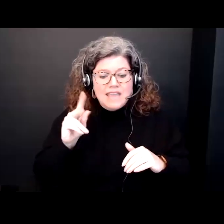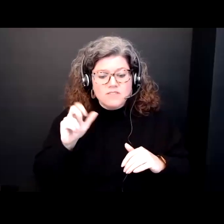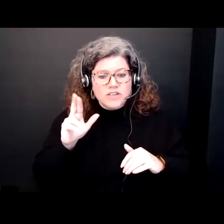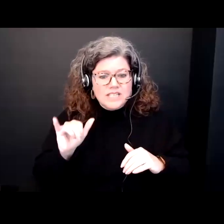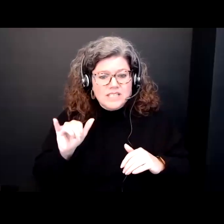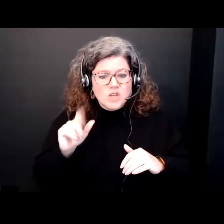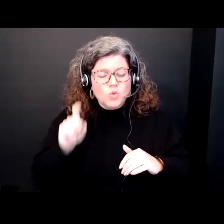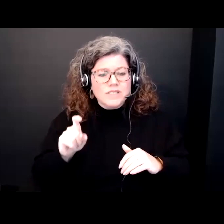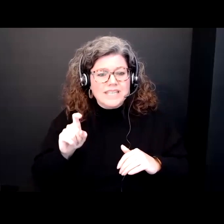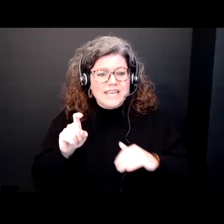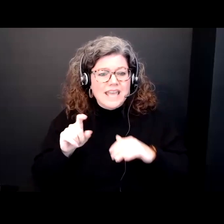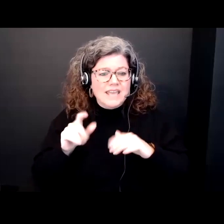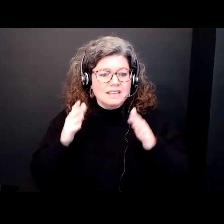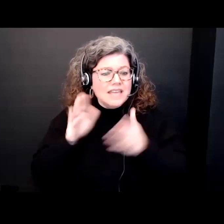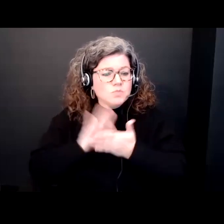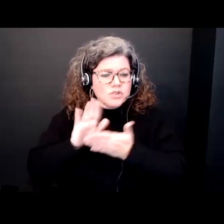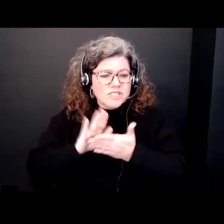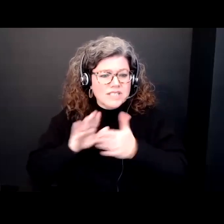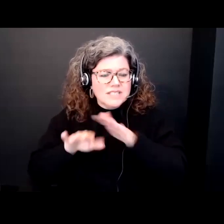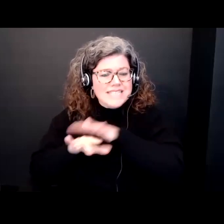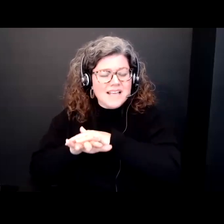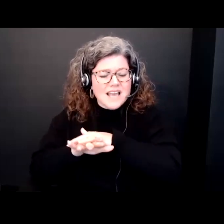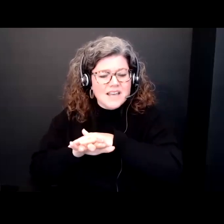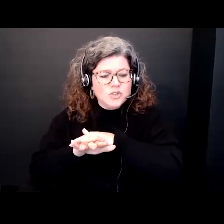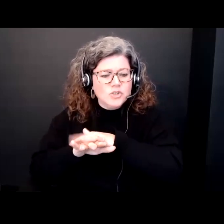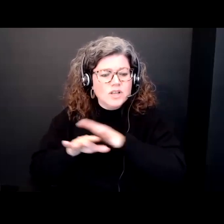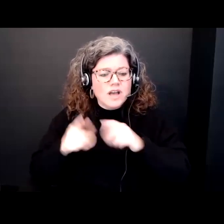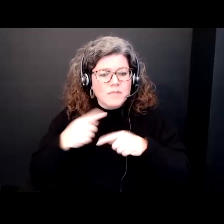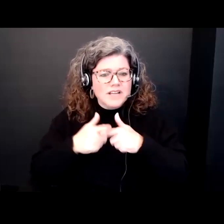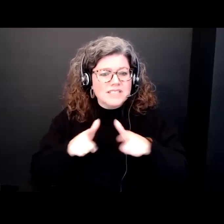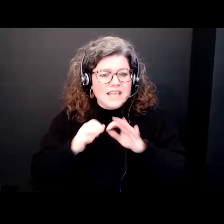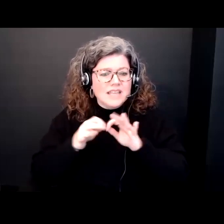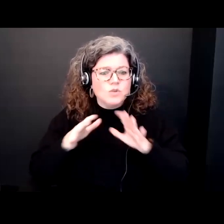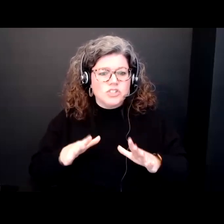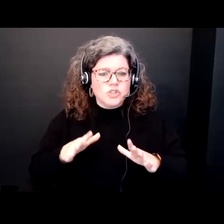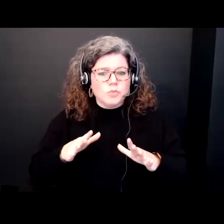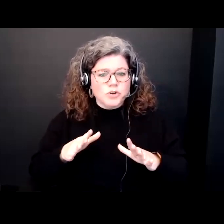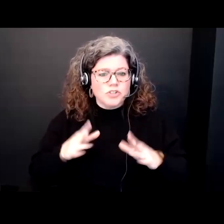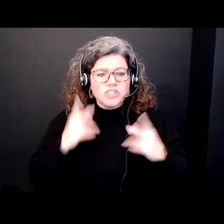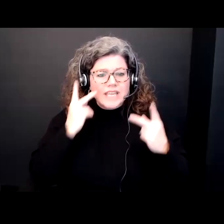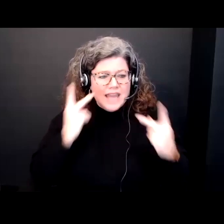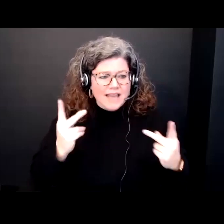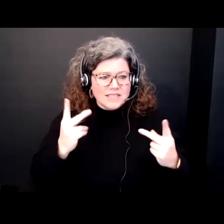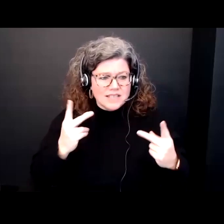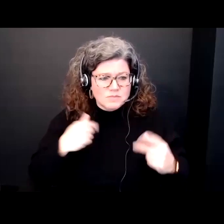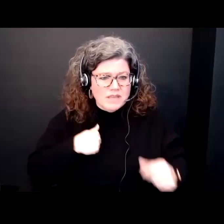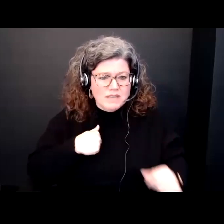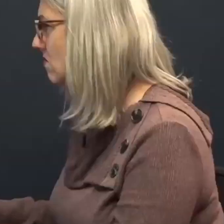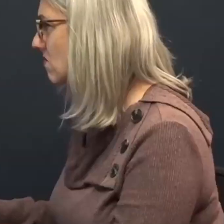Avery would need a in-person tactile American Sign Language interpreter she can't access me visually.